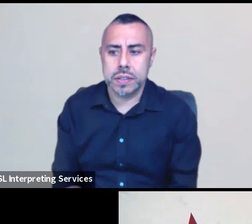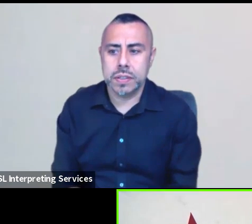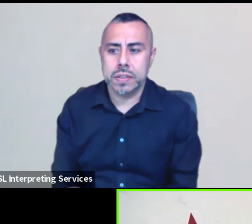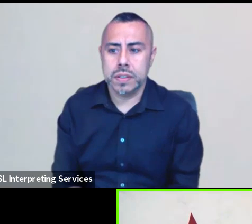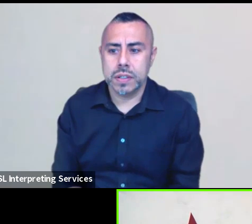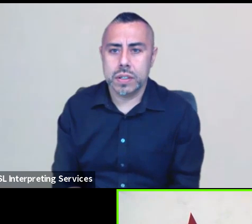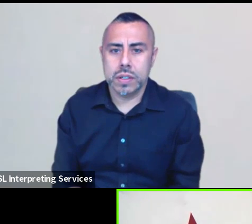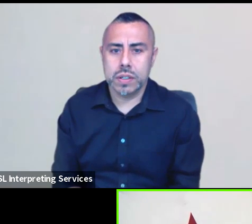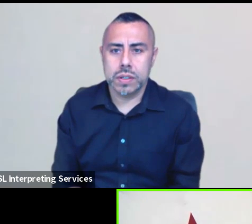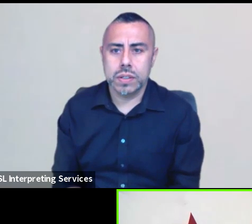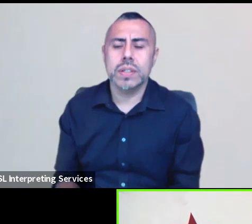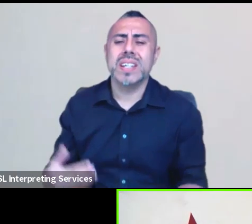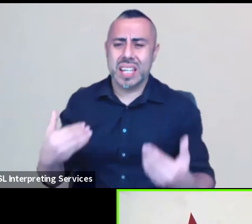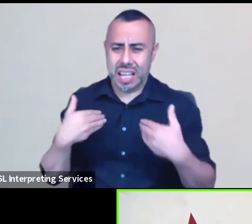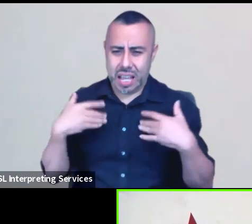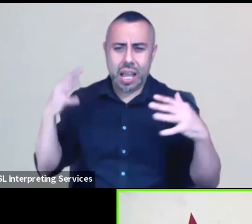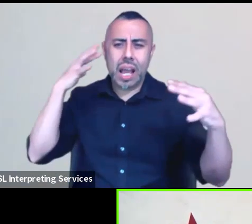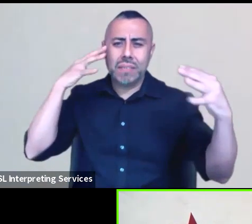I have audio but my video is frozen.